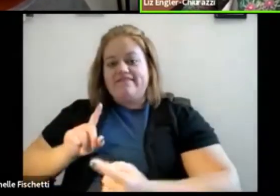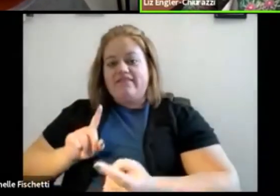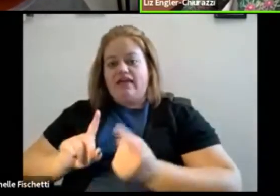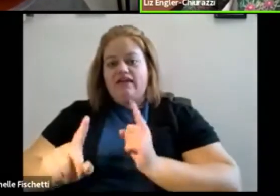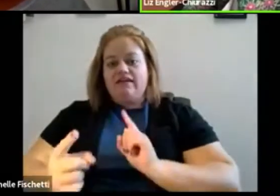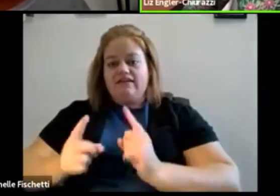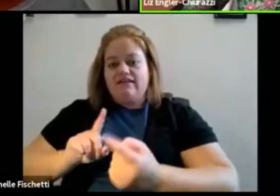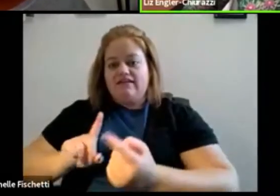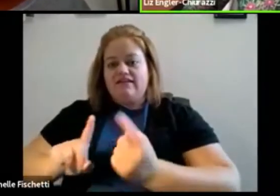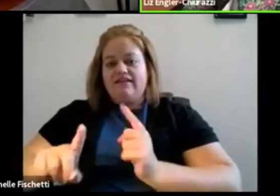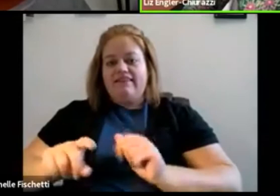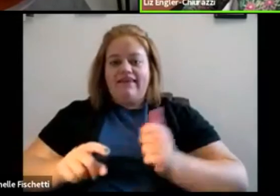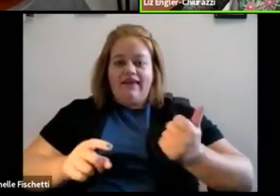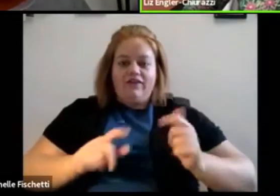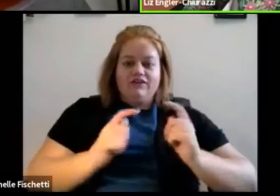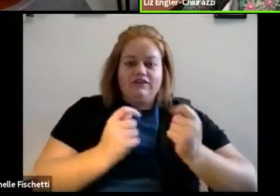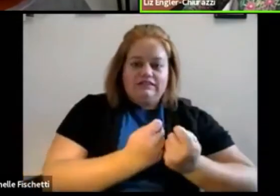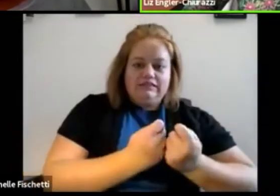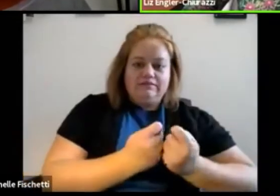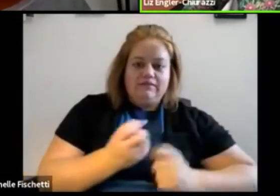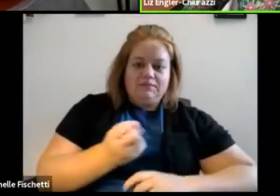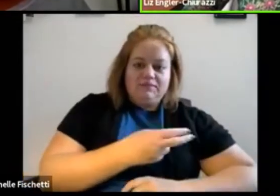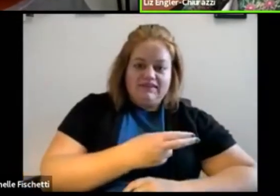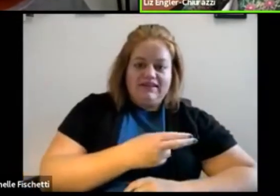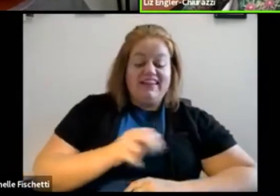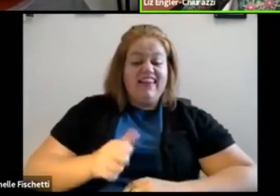other team and the other skaters the other four are